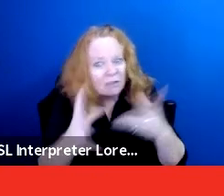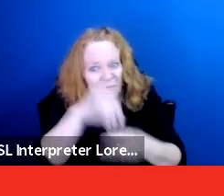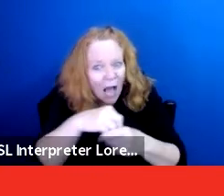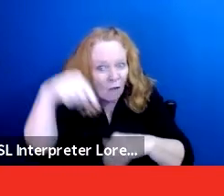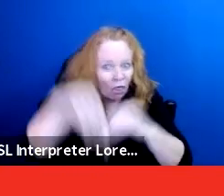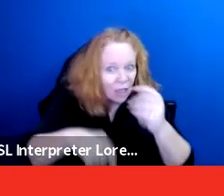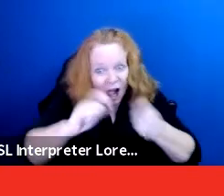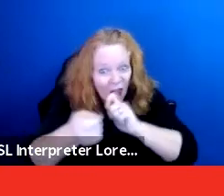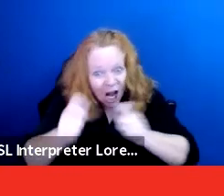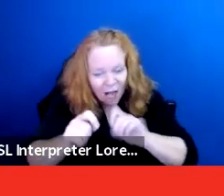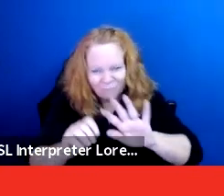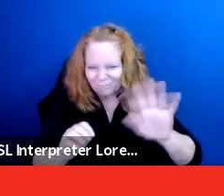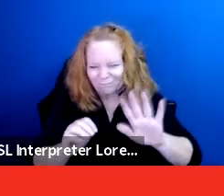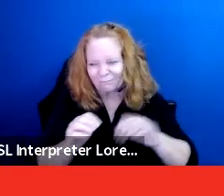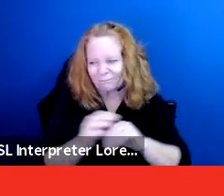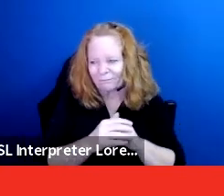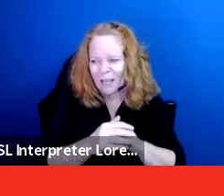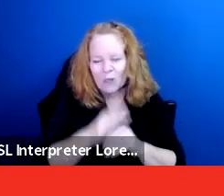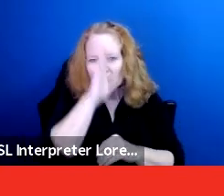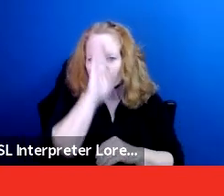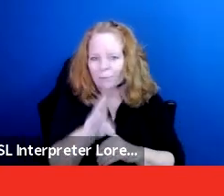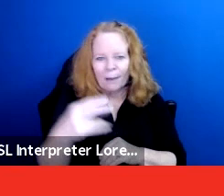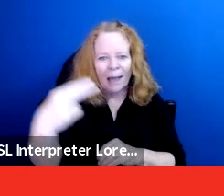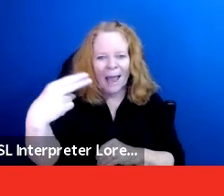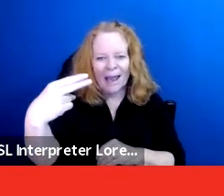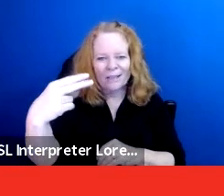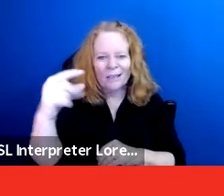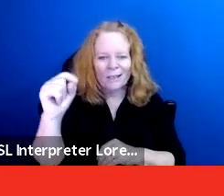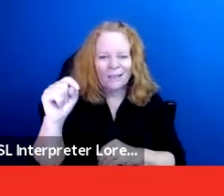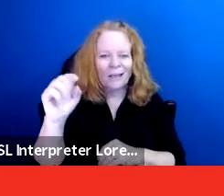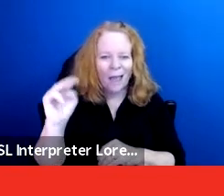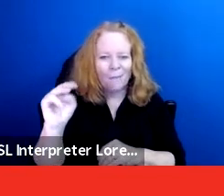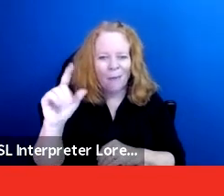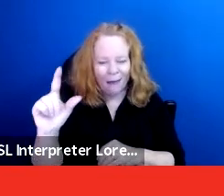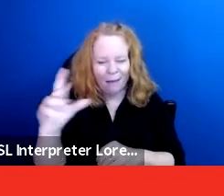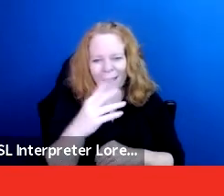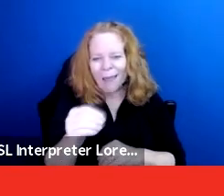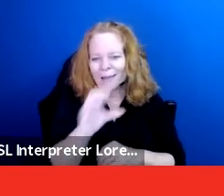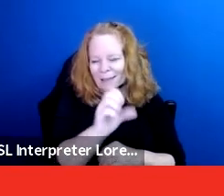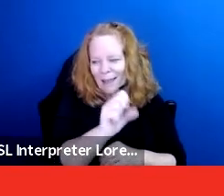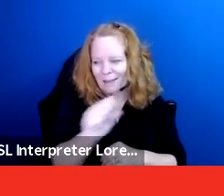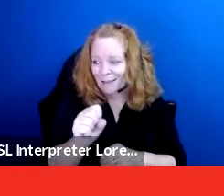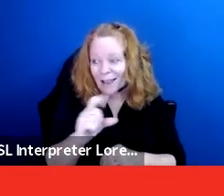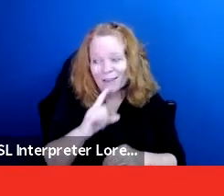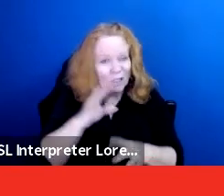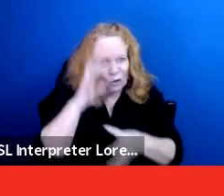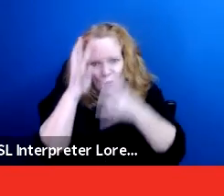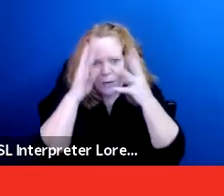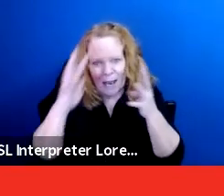we just did this in straight HTML and CSS it's just a lot of very creative styling there's not